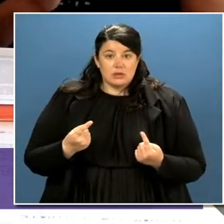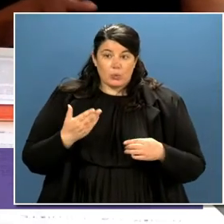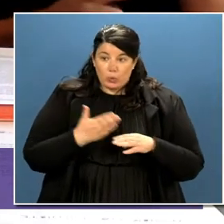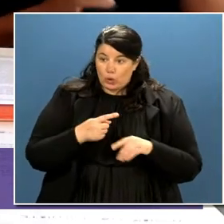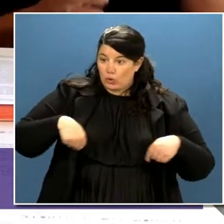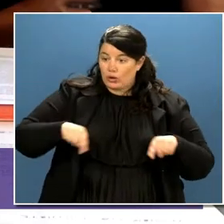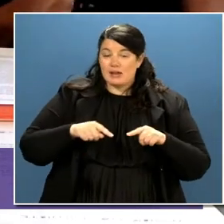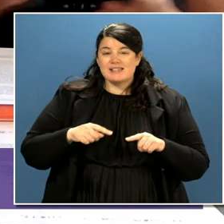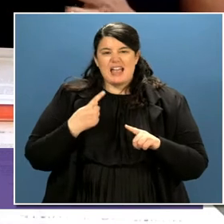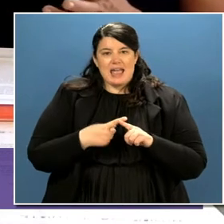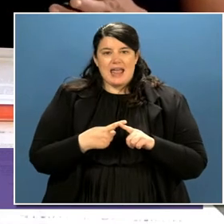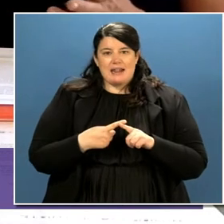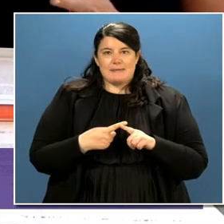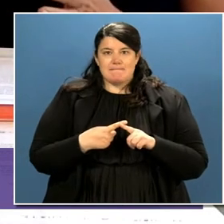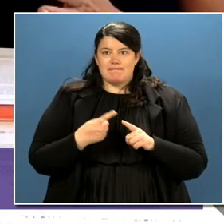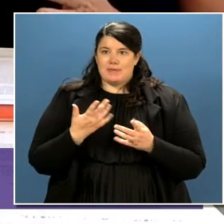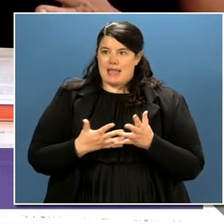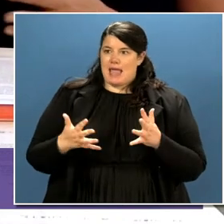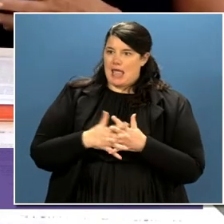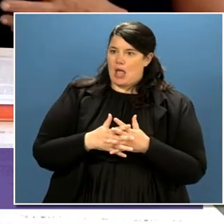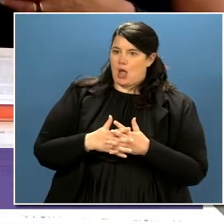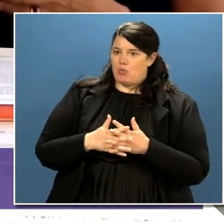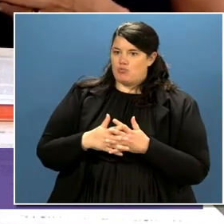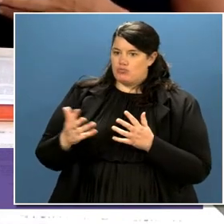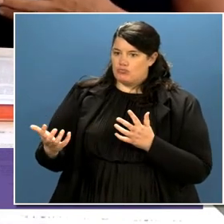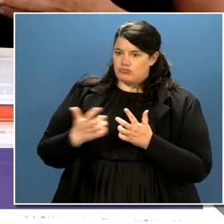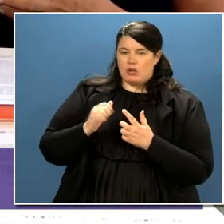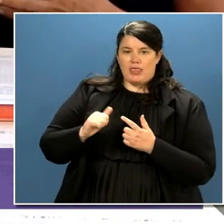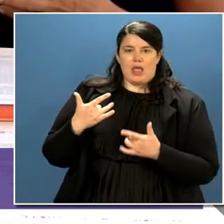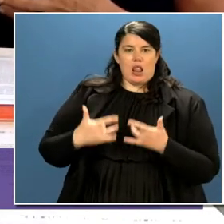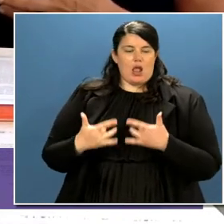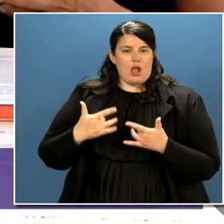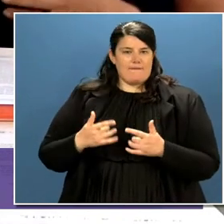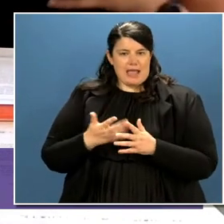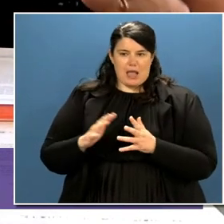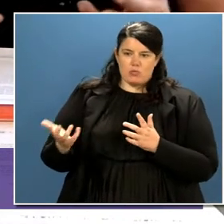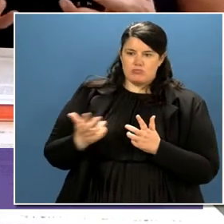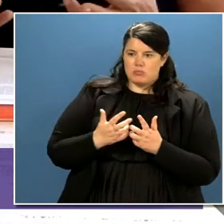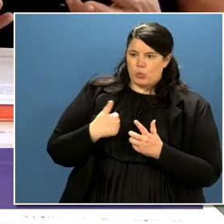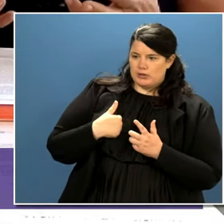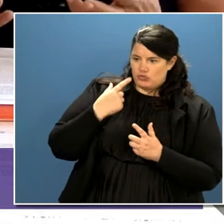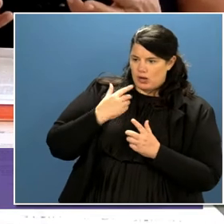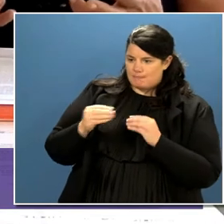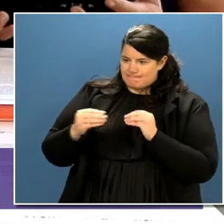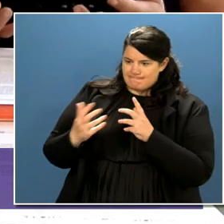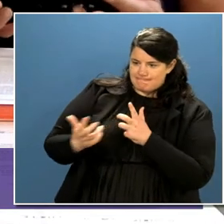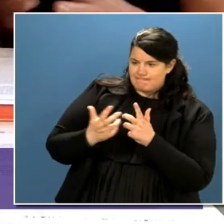way that is most appropriate for who they are and what their lifestyle is. And that's a really important piece of the puzzle.